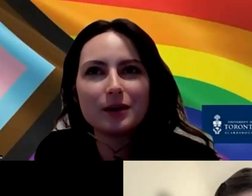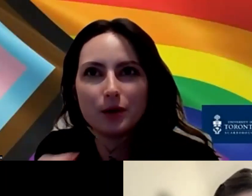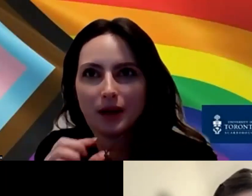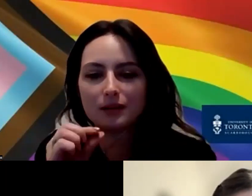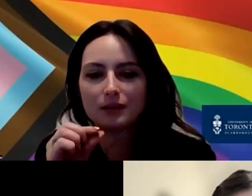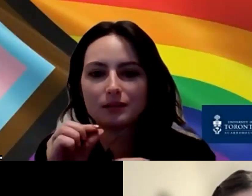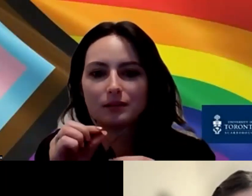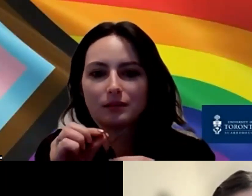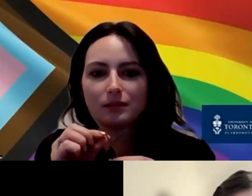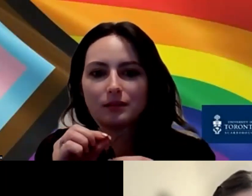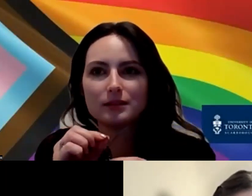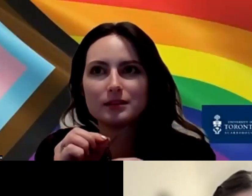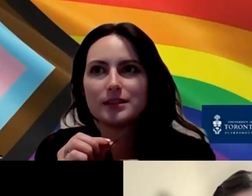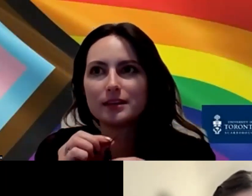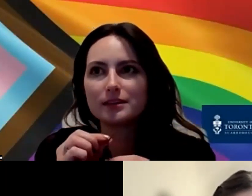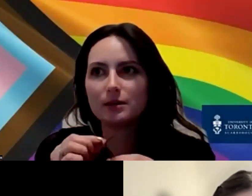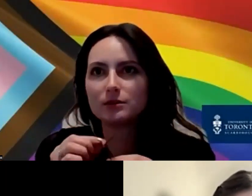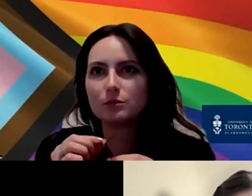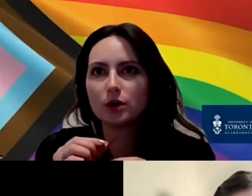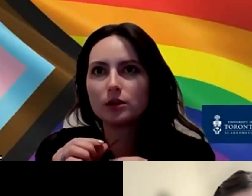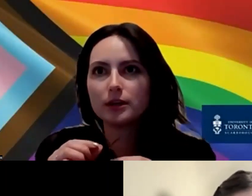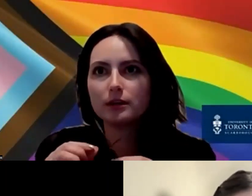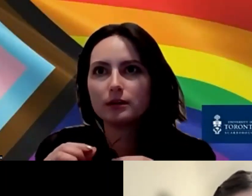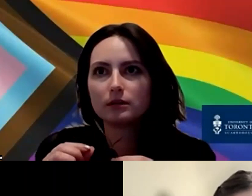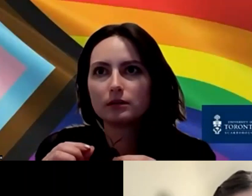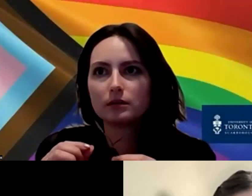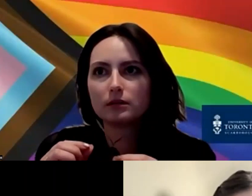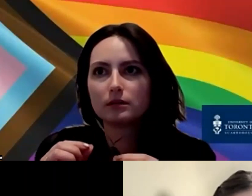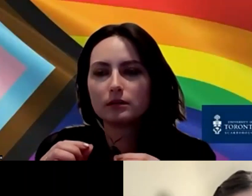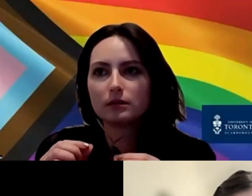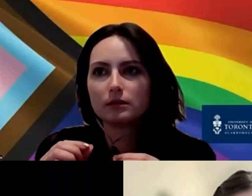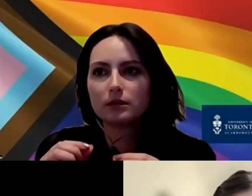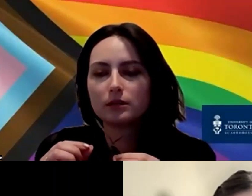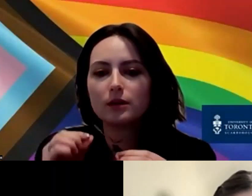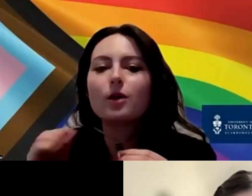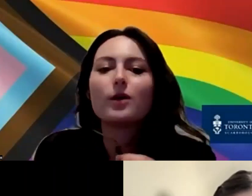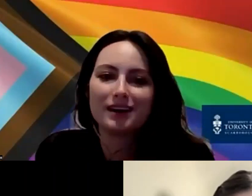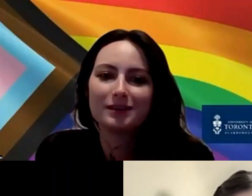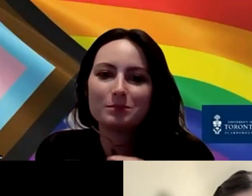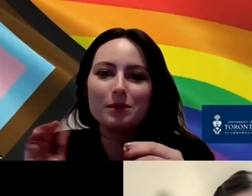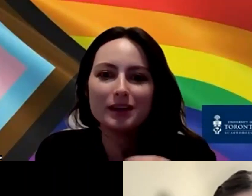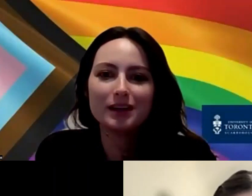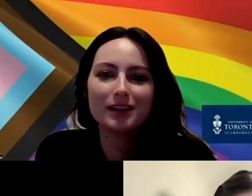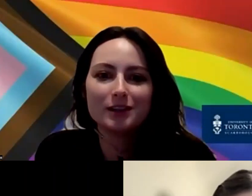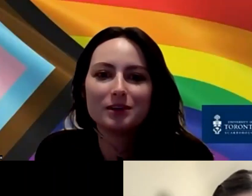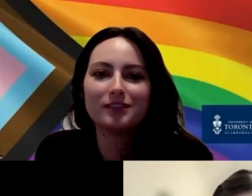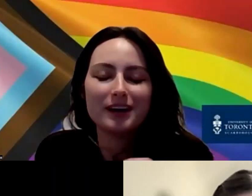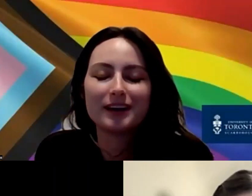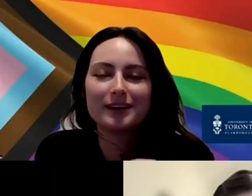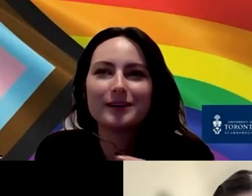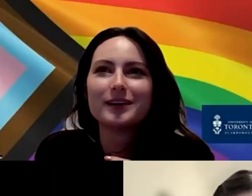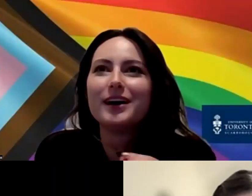Okay. Does that sound more clear? Much better. Okay, probably a little bit of an echo.